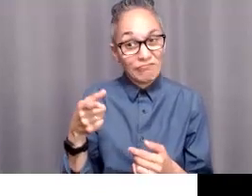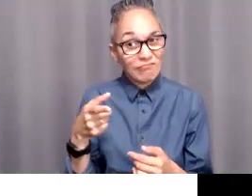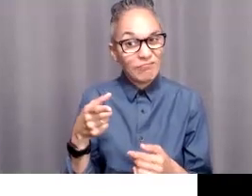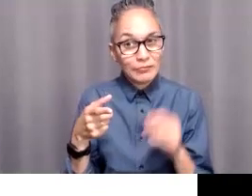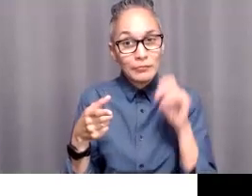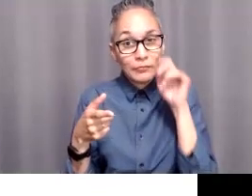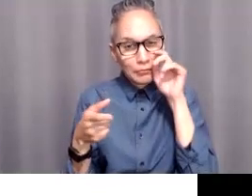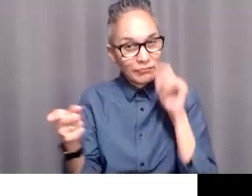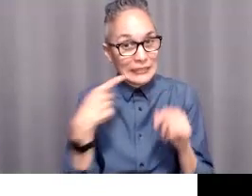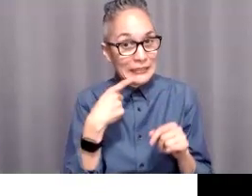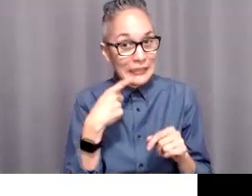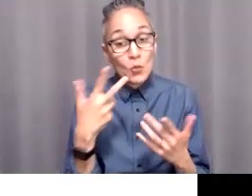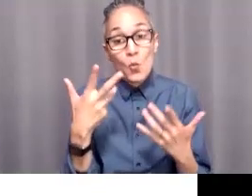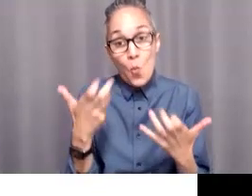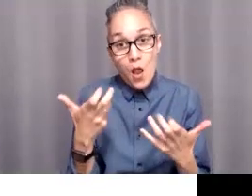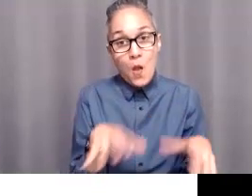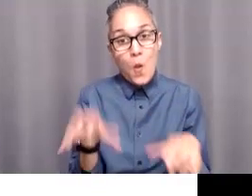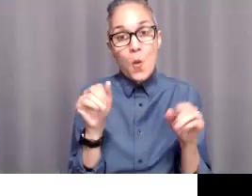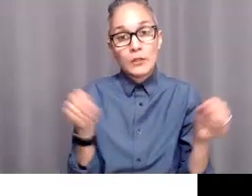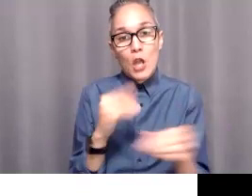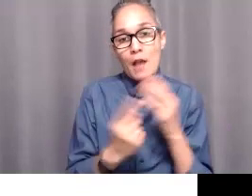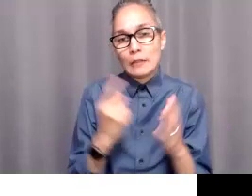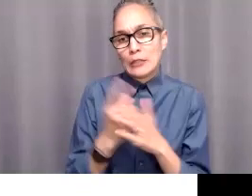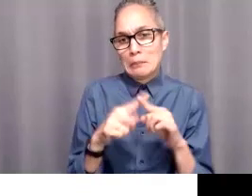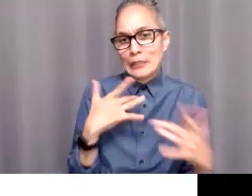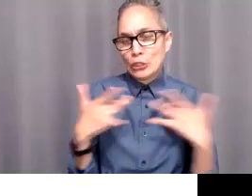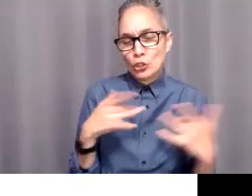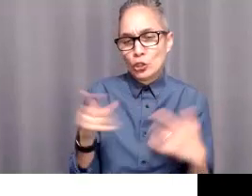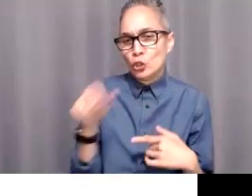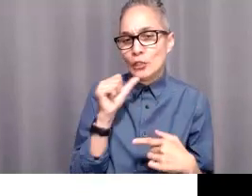you would like to do an office hour, but you're worried that you shouldn't be doing it?